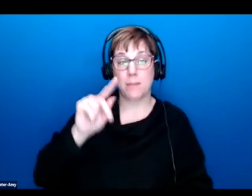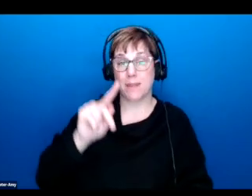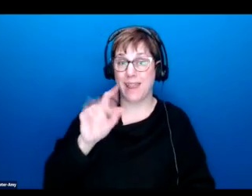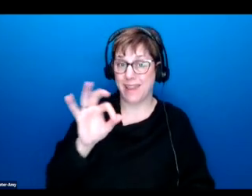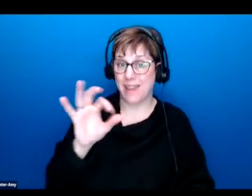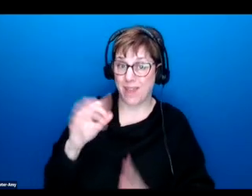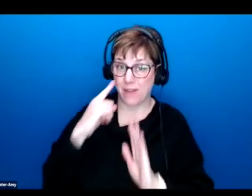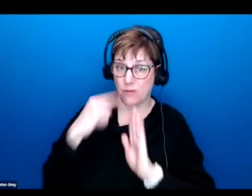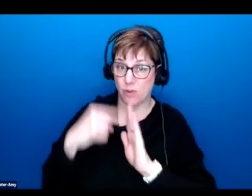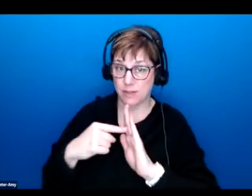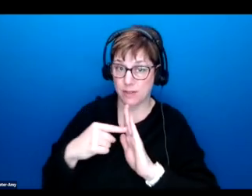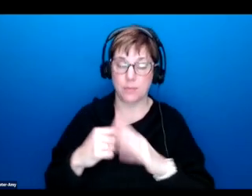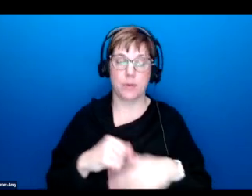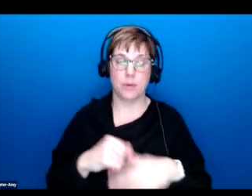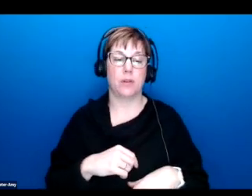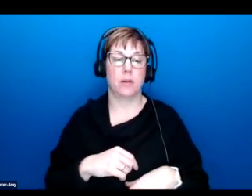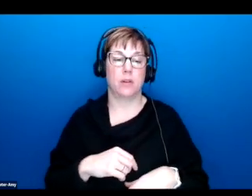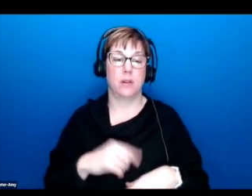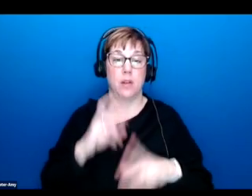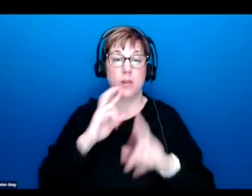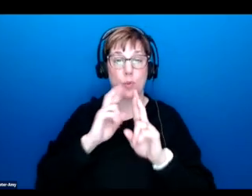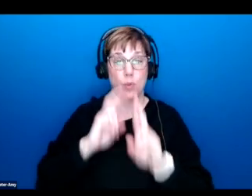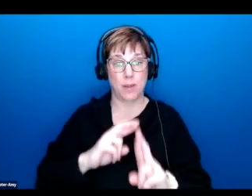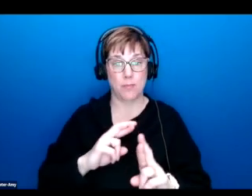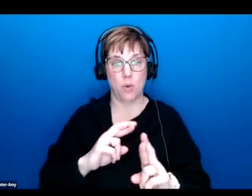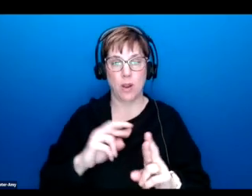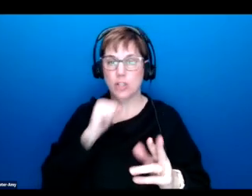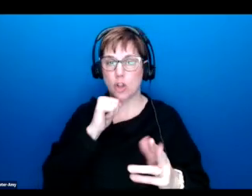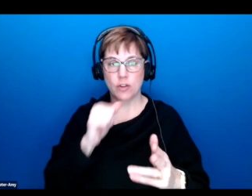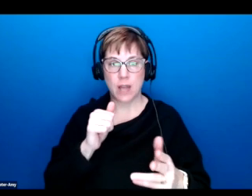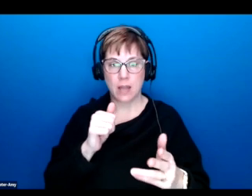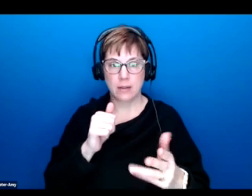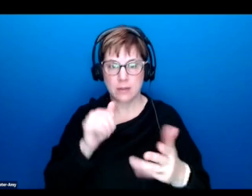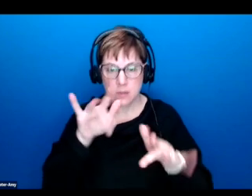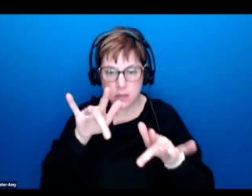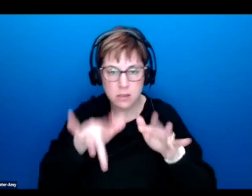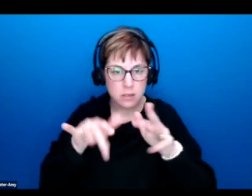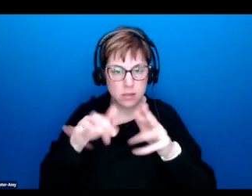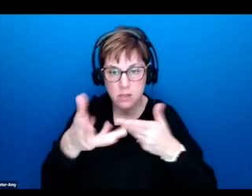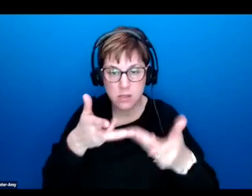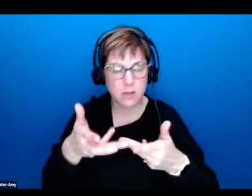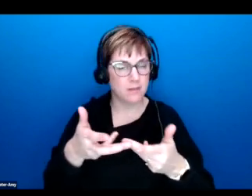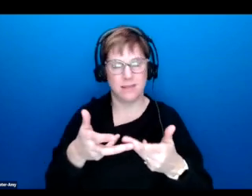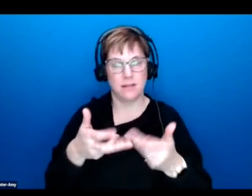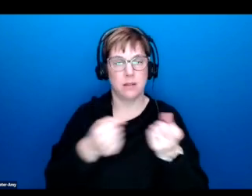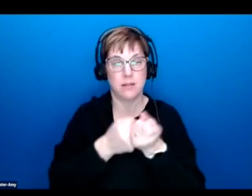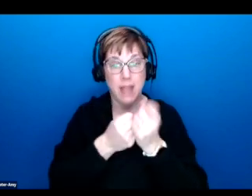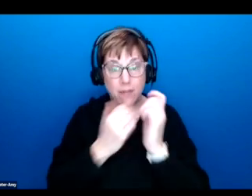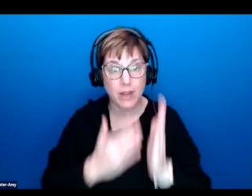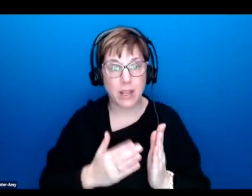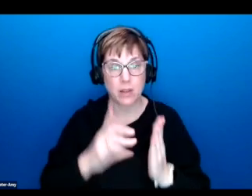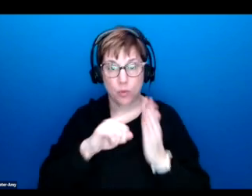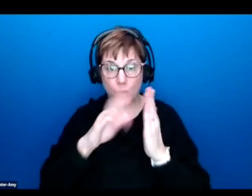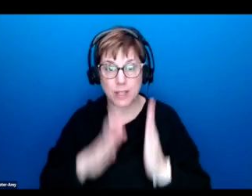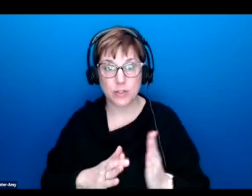but these reports are not interactive. Advocates or researchers cannot analyze the data